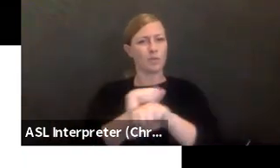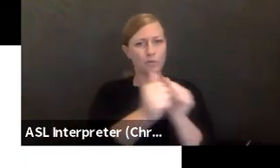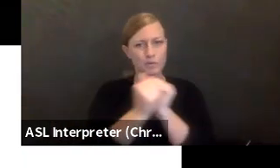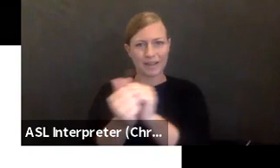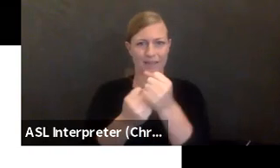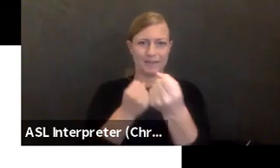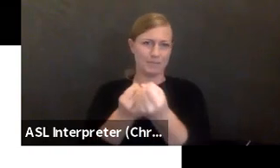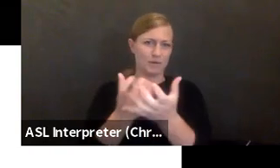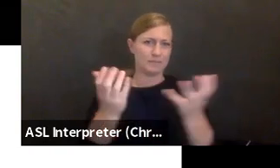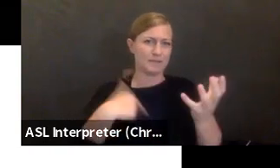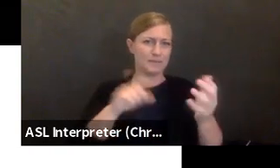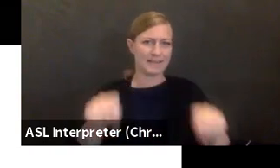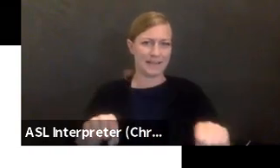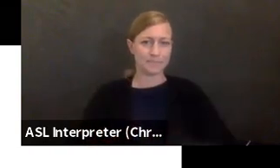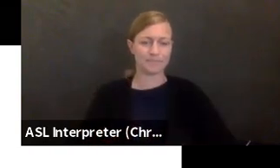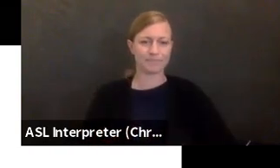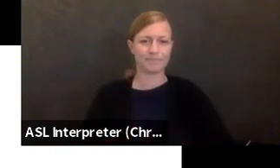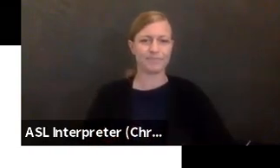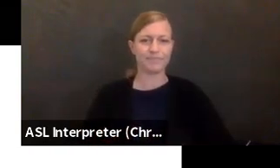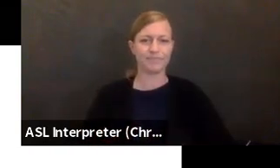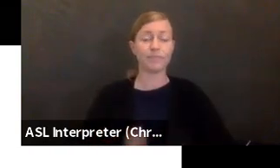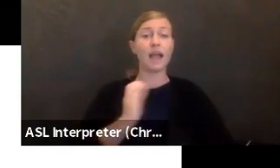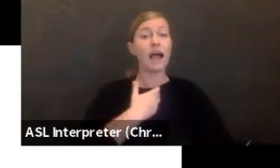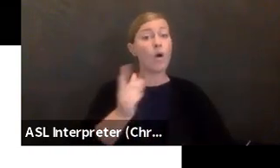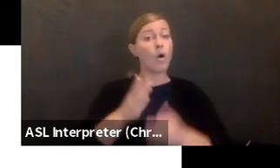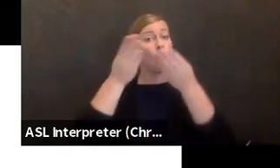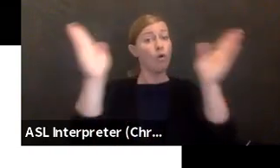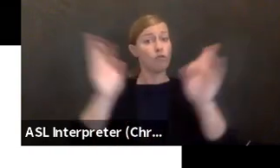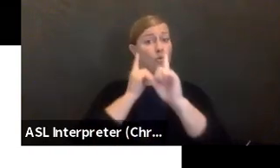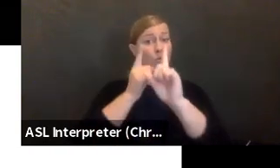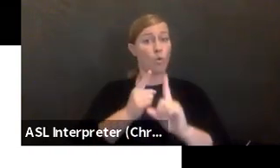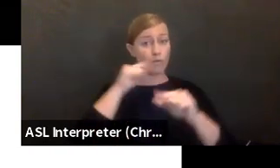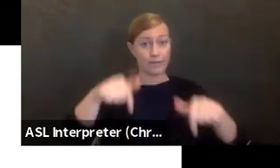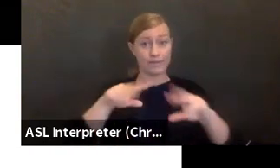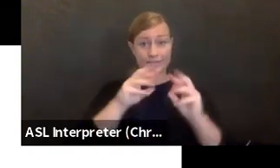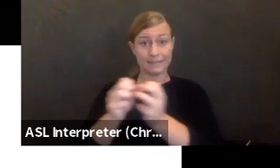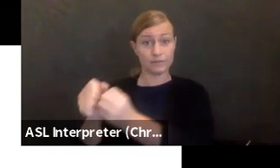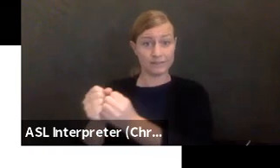Pete Phillips from ESD 171 and Amy Colburn from ESD 189. thank you for being here and look forward to supporting you as much as we can.